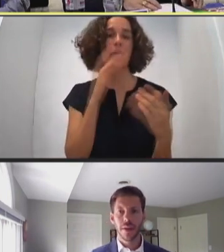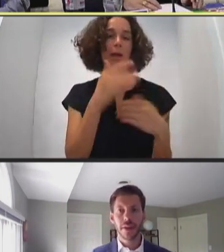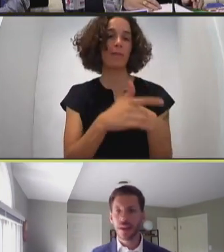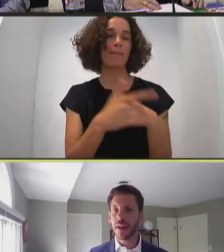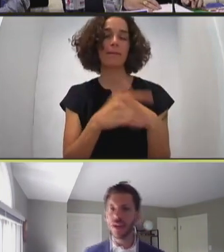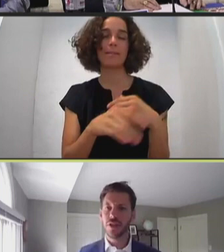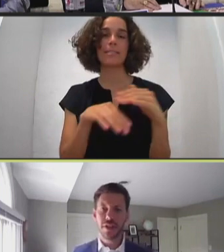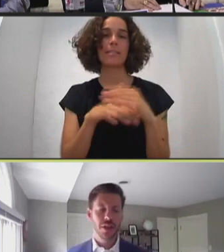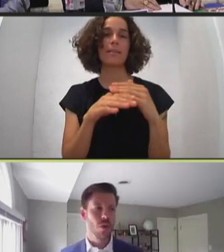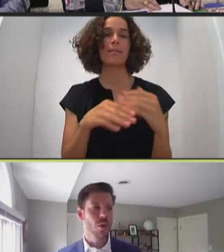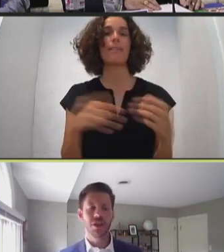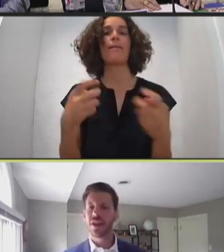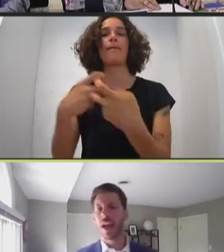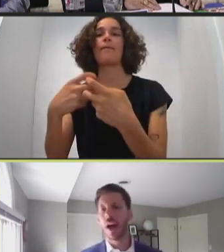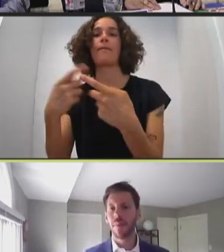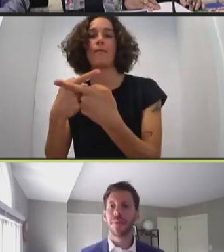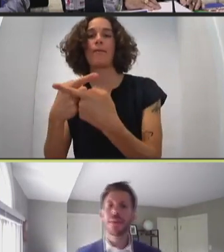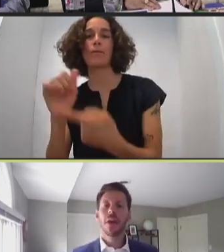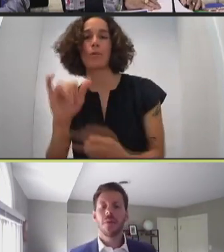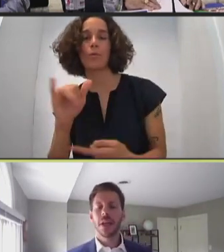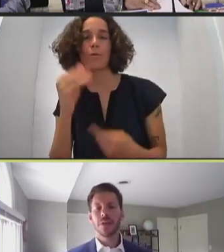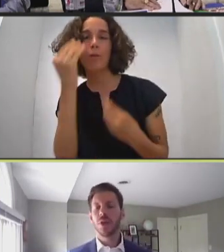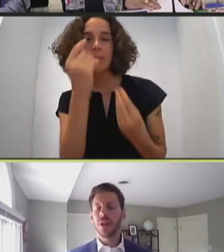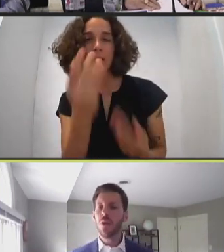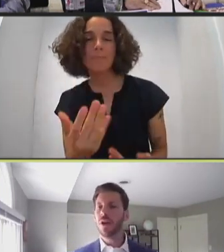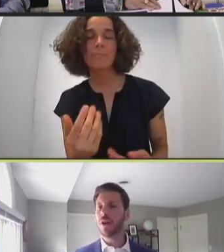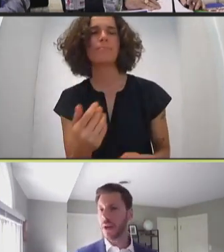Chris Regal: Yeah. Can I actually just ask one question? Because we know we heard about